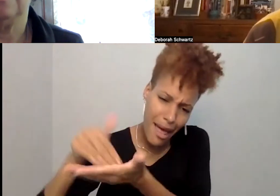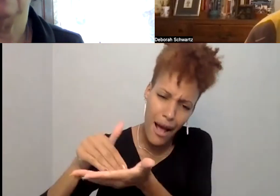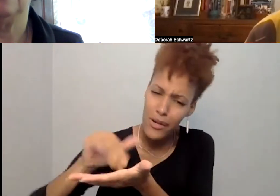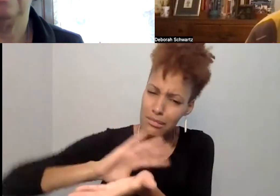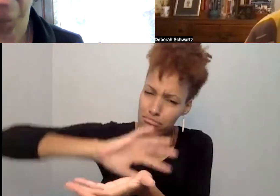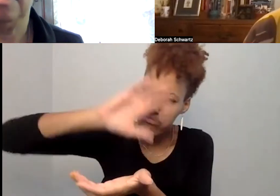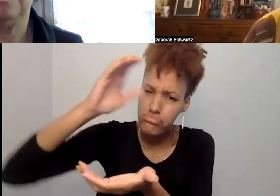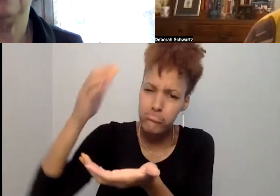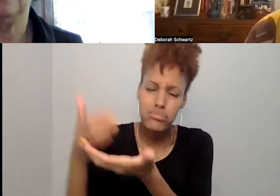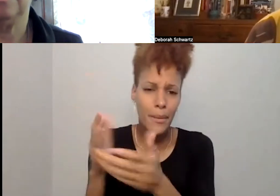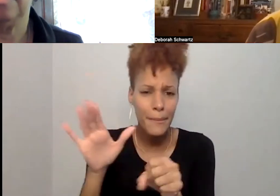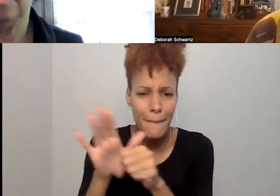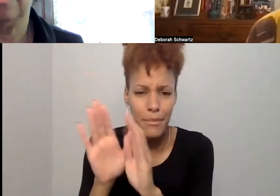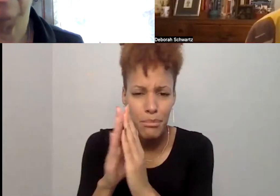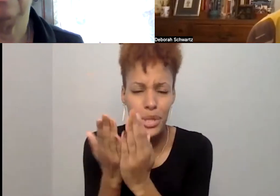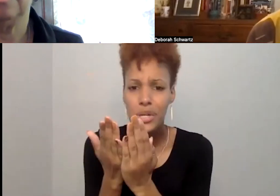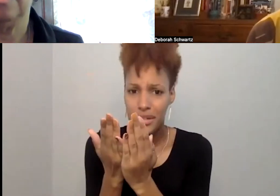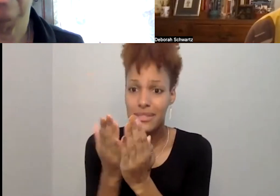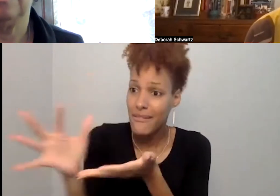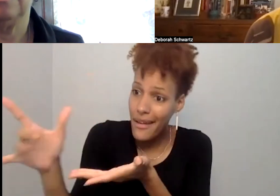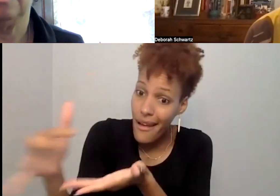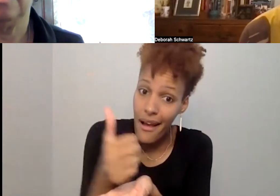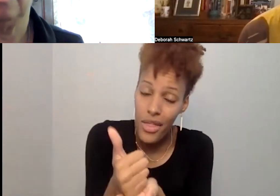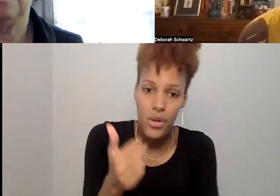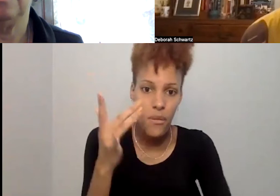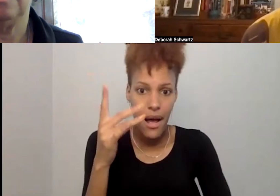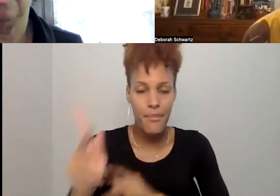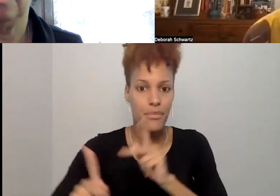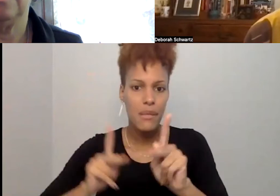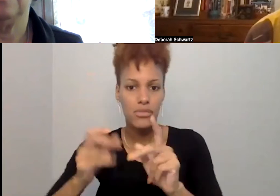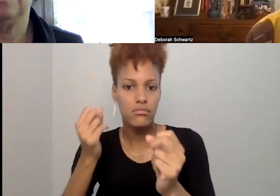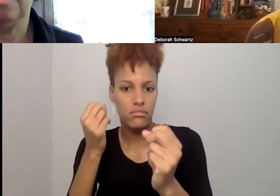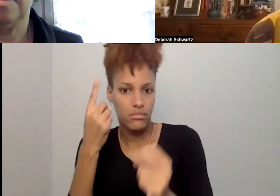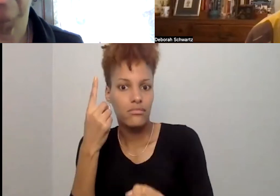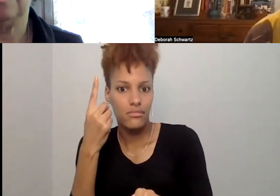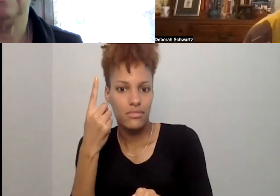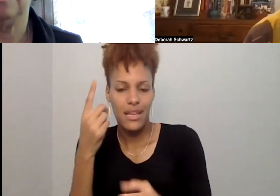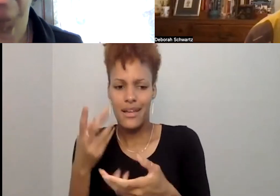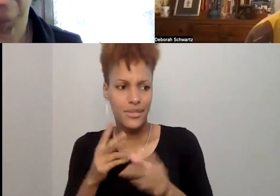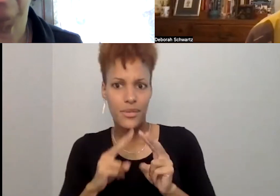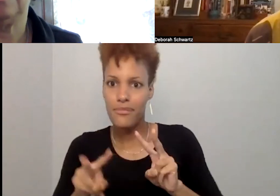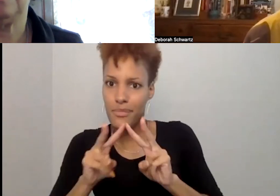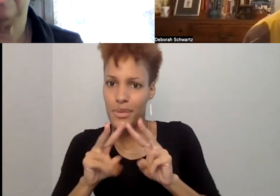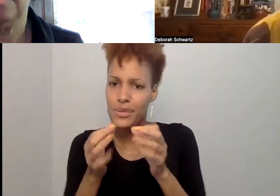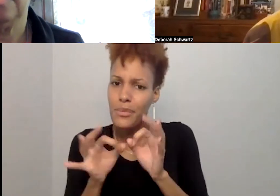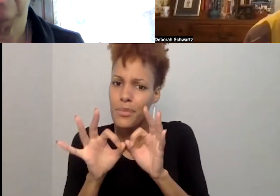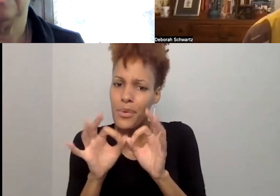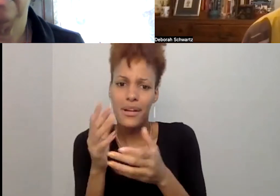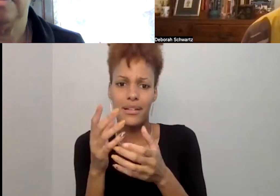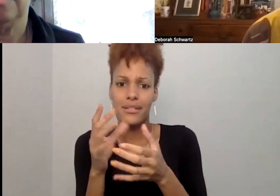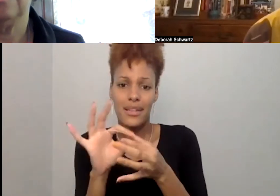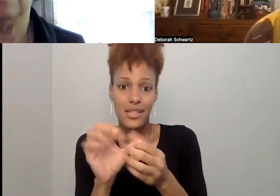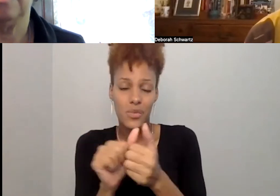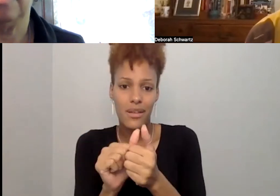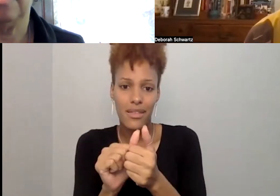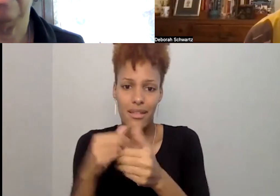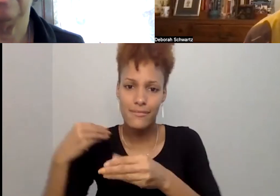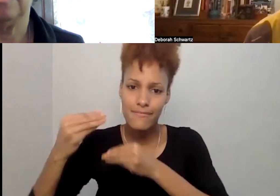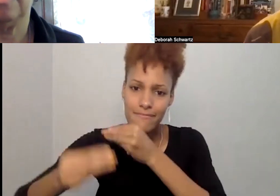gathered because people understood that this is a very important part of a legacy that now has a